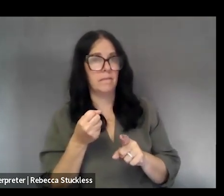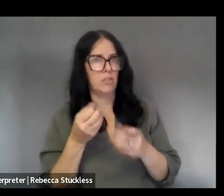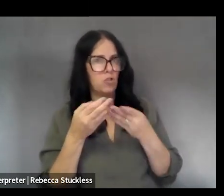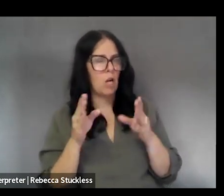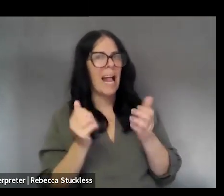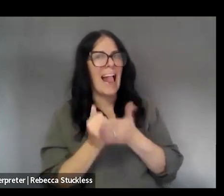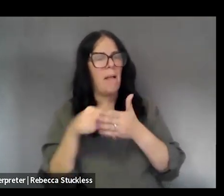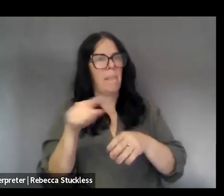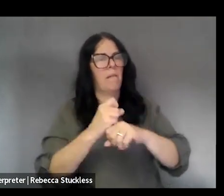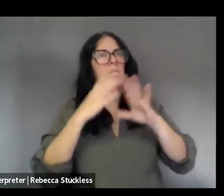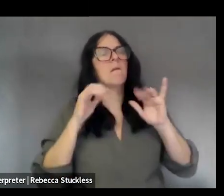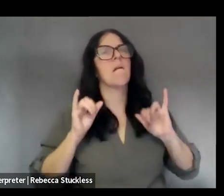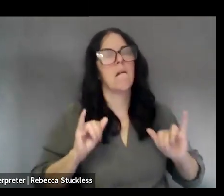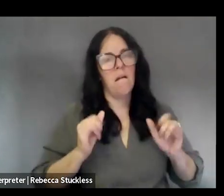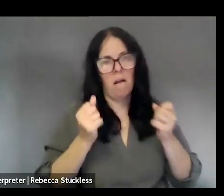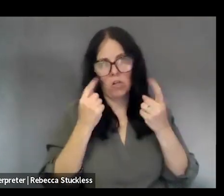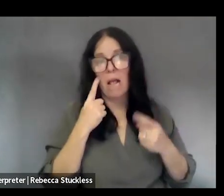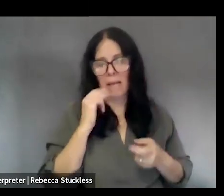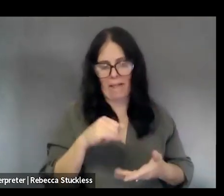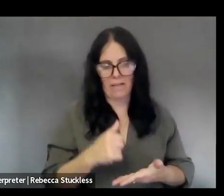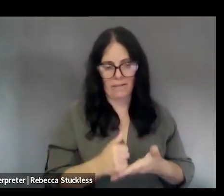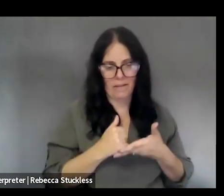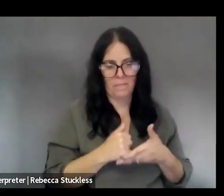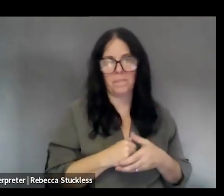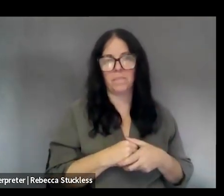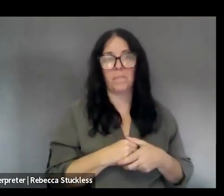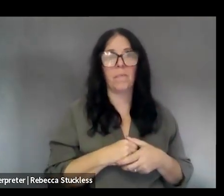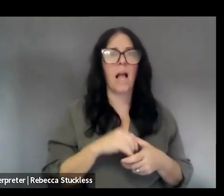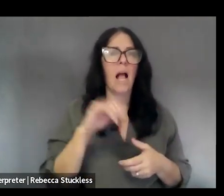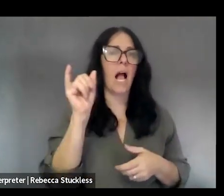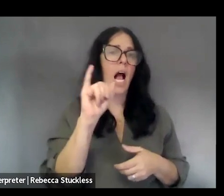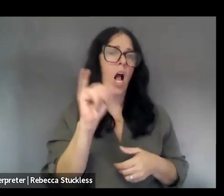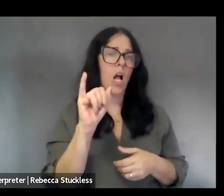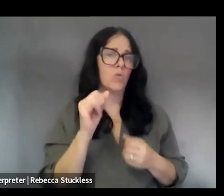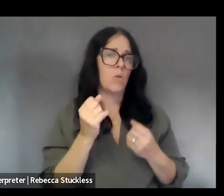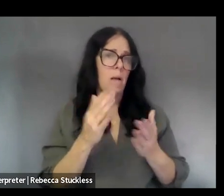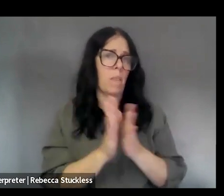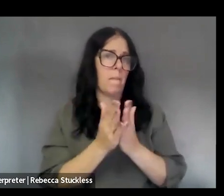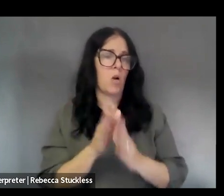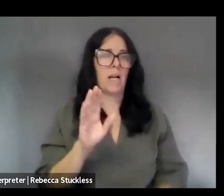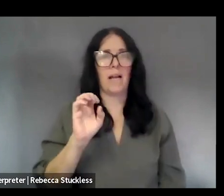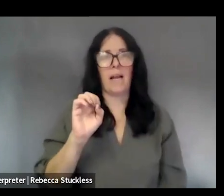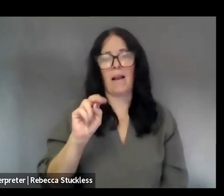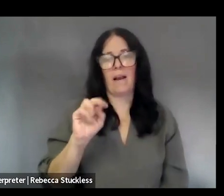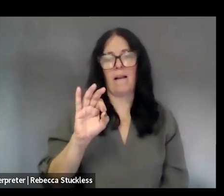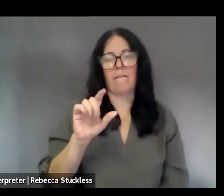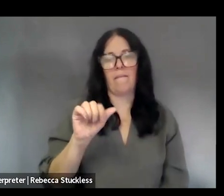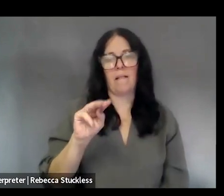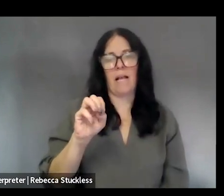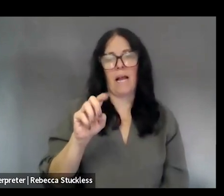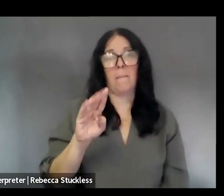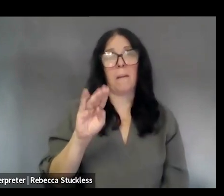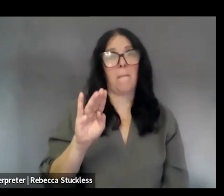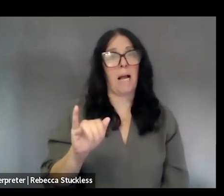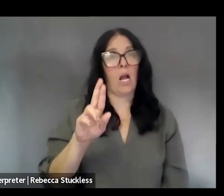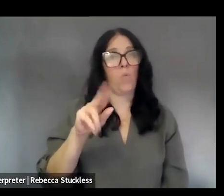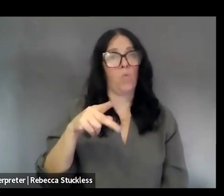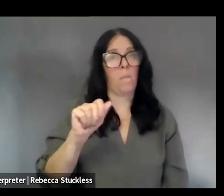is helpful. I'd also recommend the book Inflamed by Rupa Marya and Raj Patel. It's two - I think -